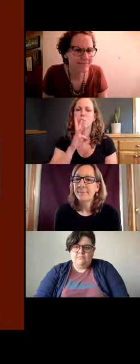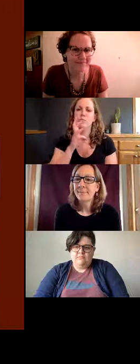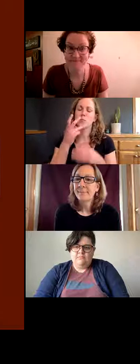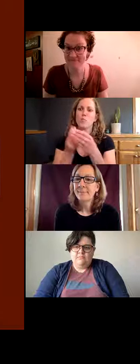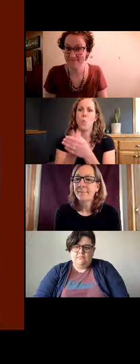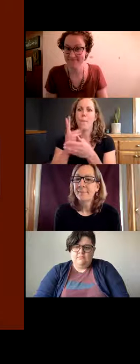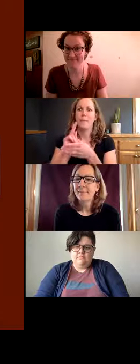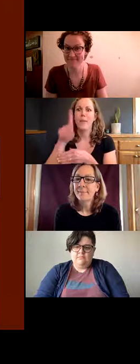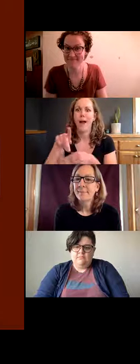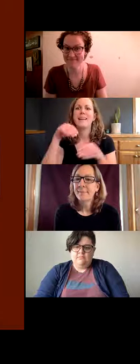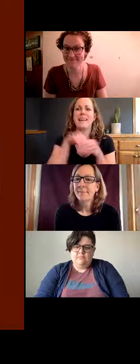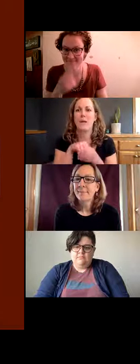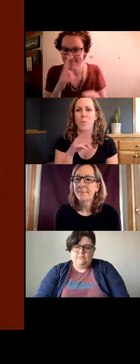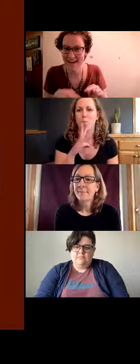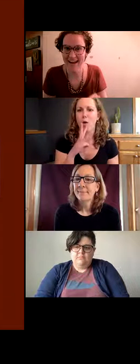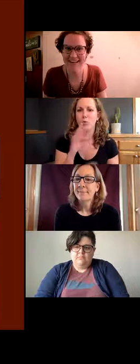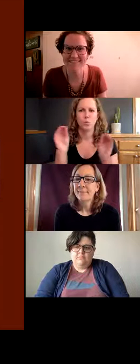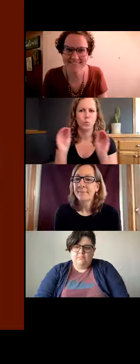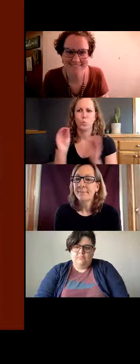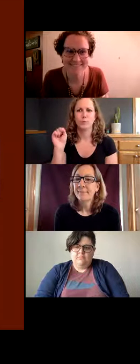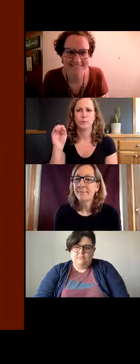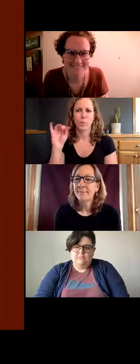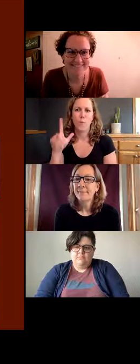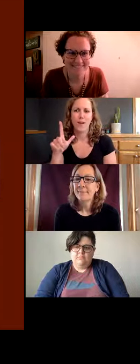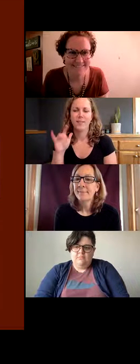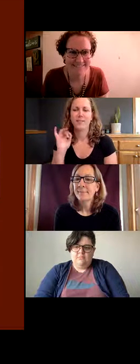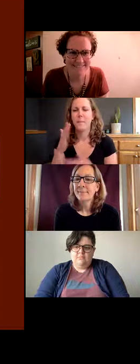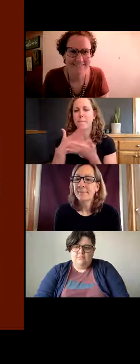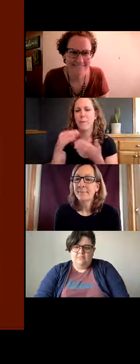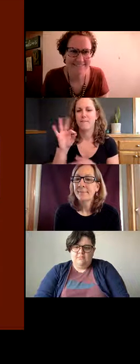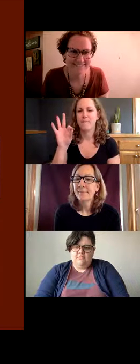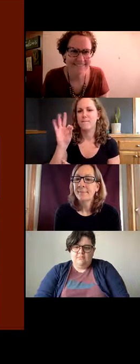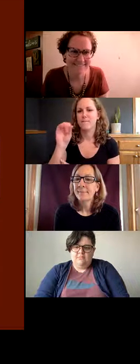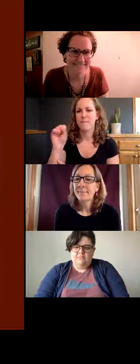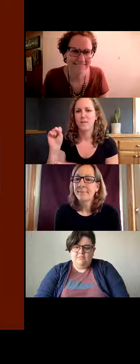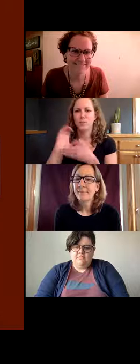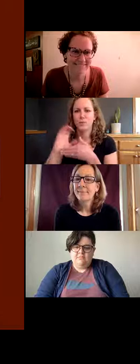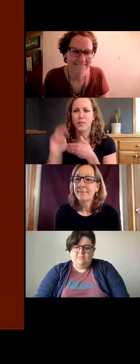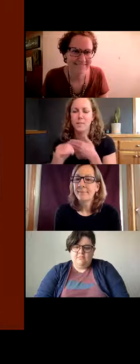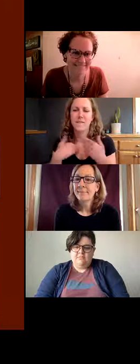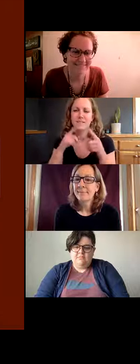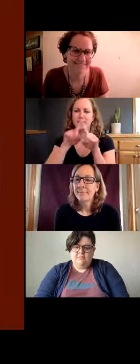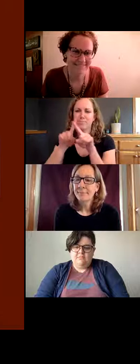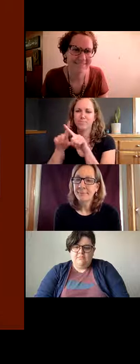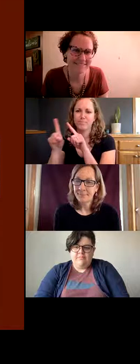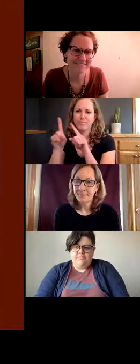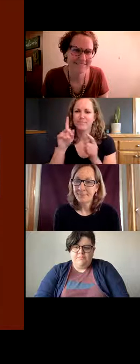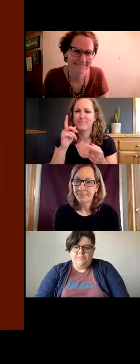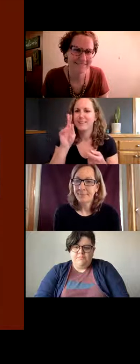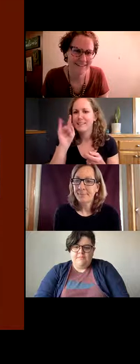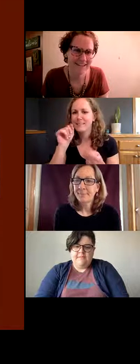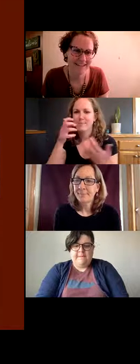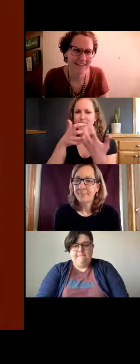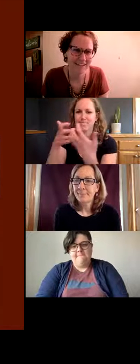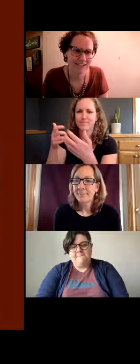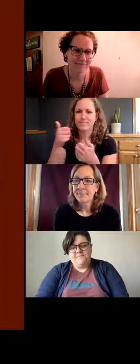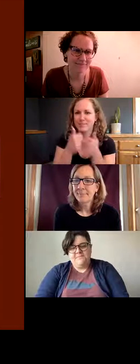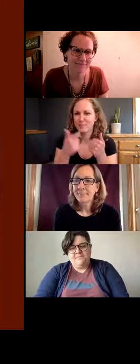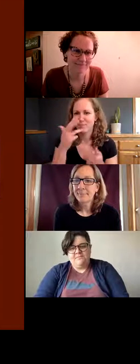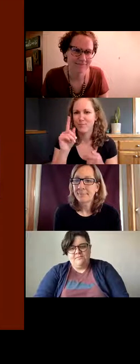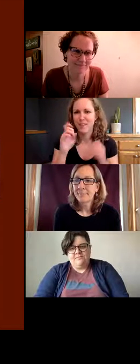hydro plant -- hydro plants, how they use uh, plants in water. So we're using different aspects on how to